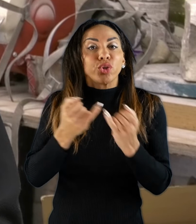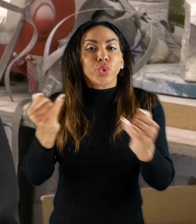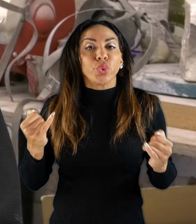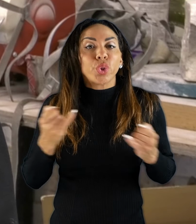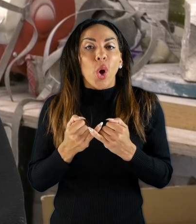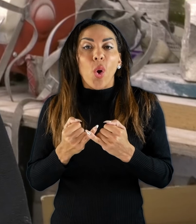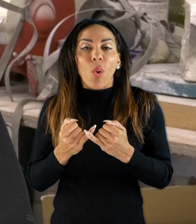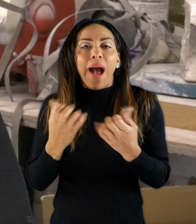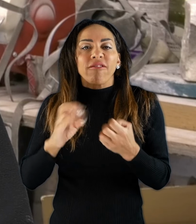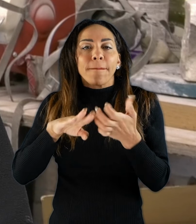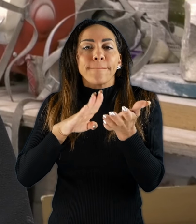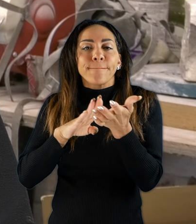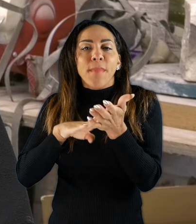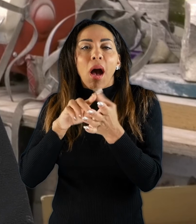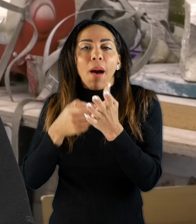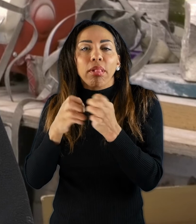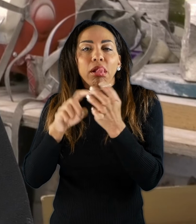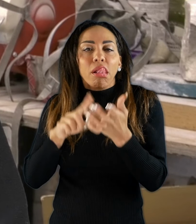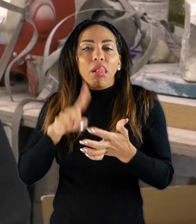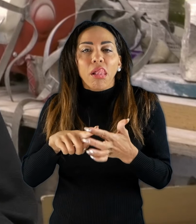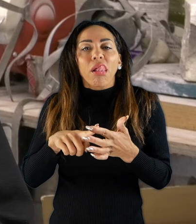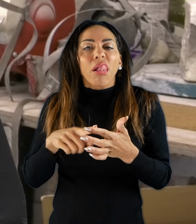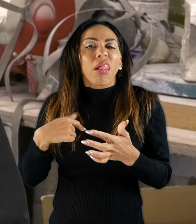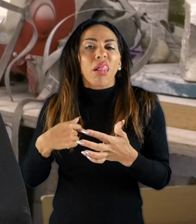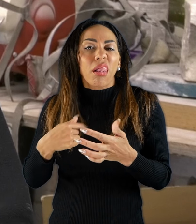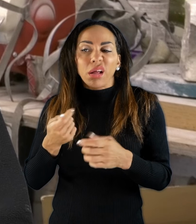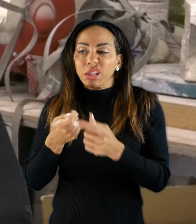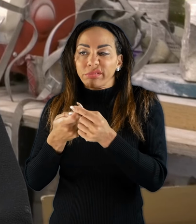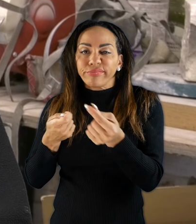hammer and a chisel and just start carving away. It's very cathartic.